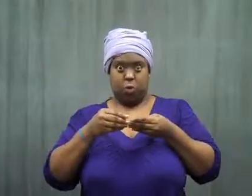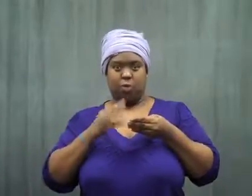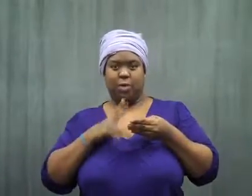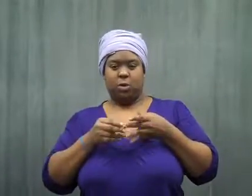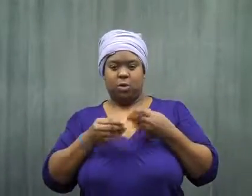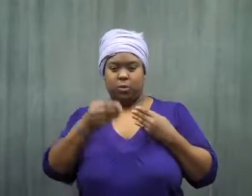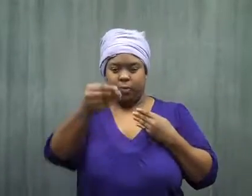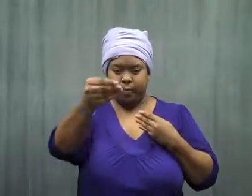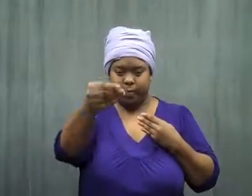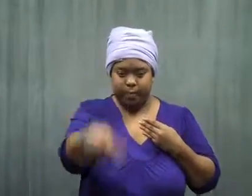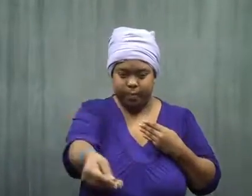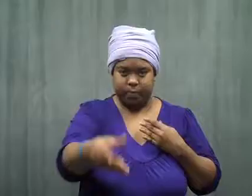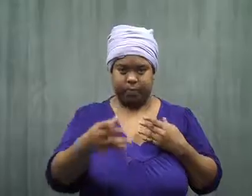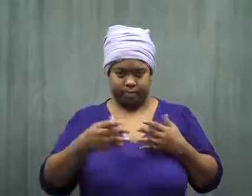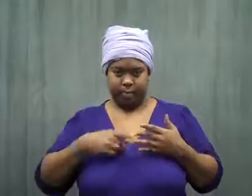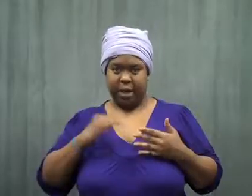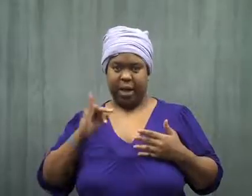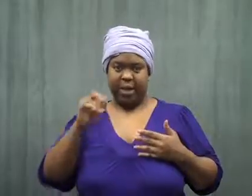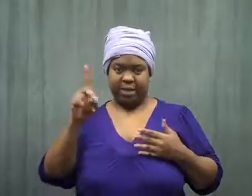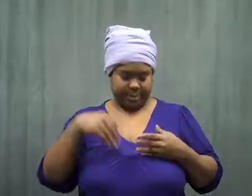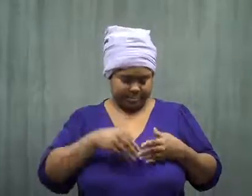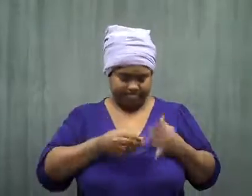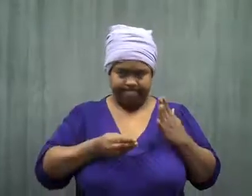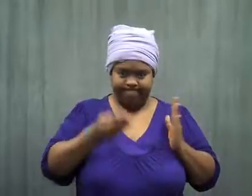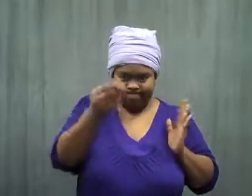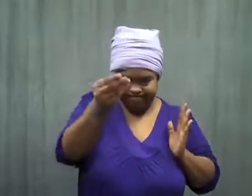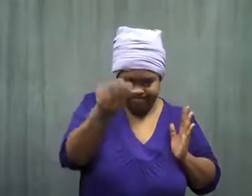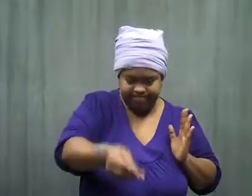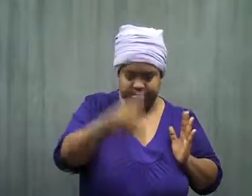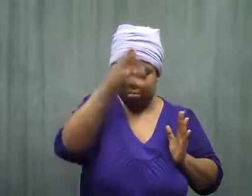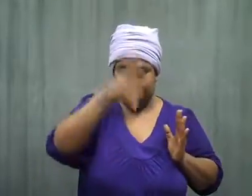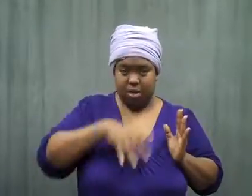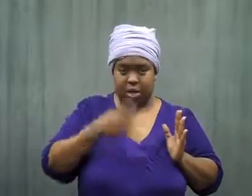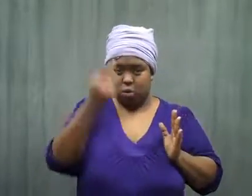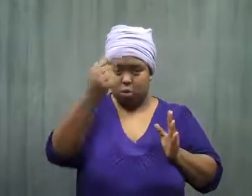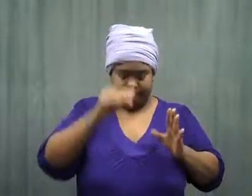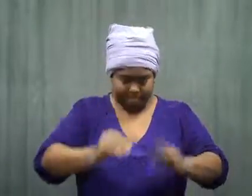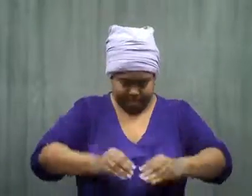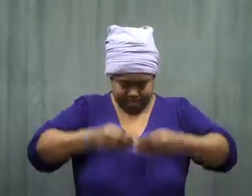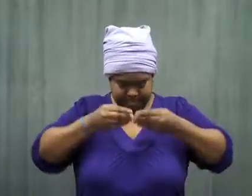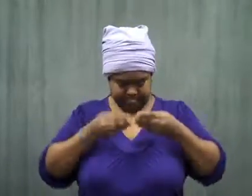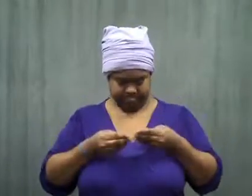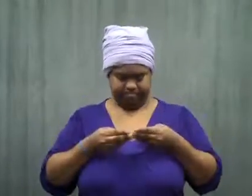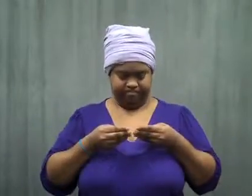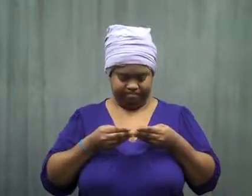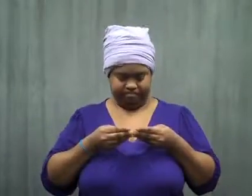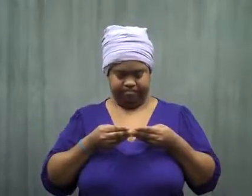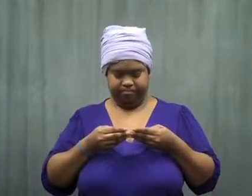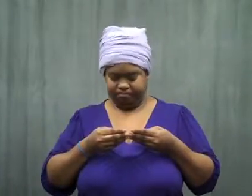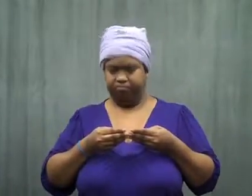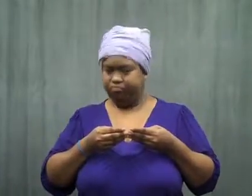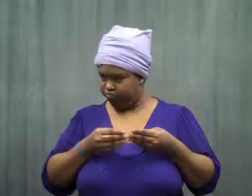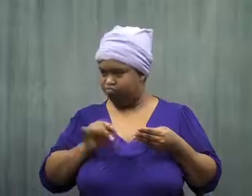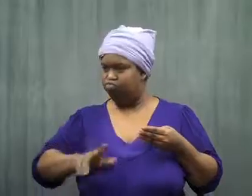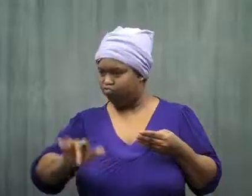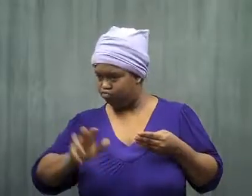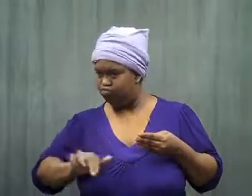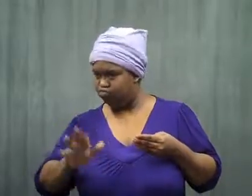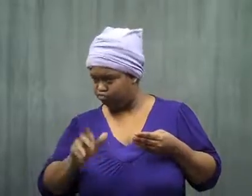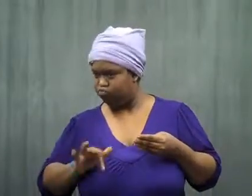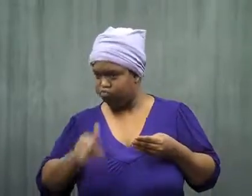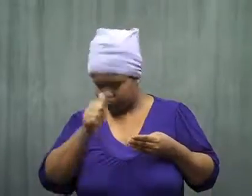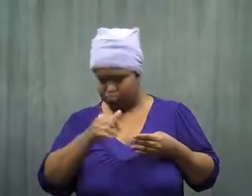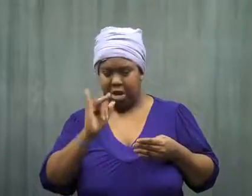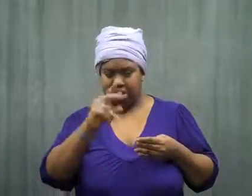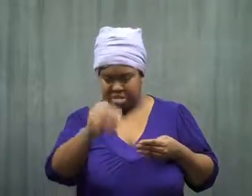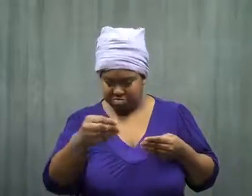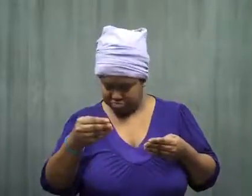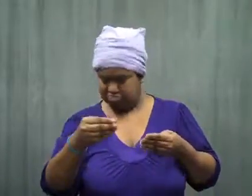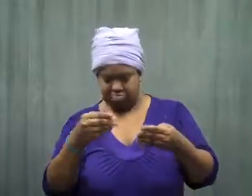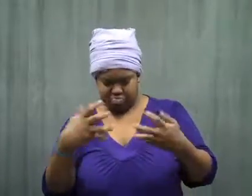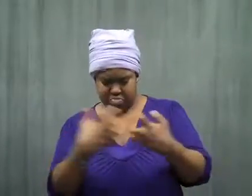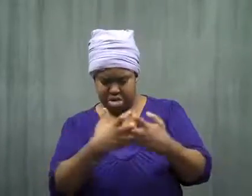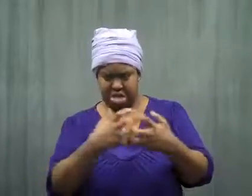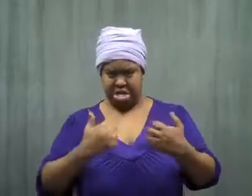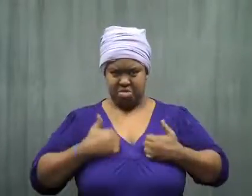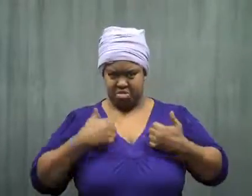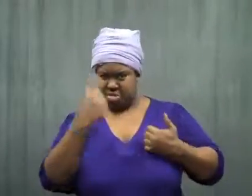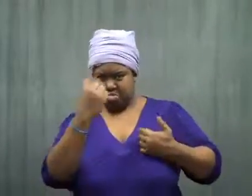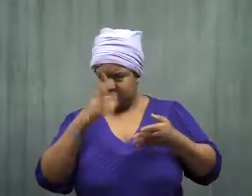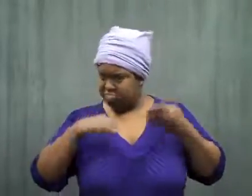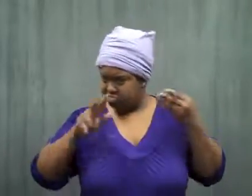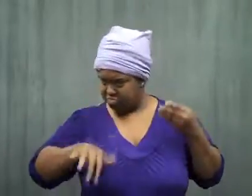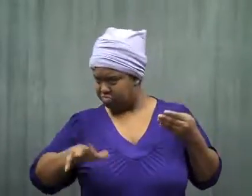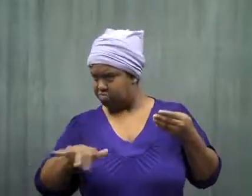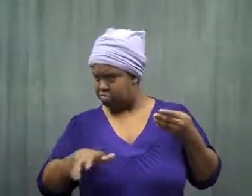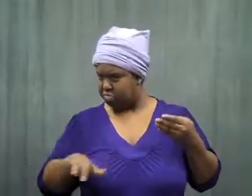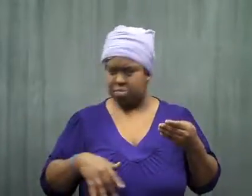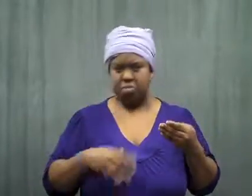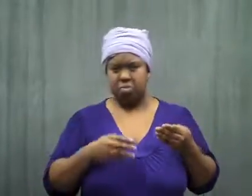I handed it over with my ID. The man took them and looked at them.